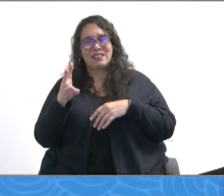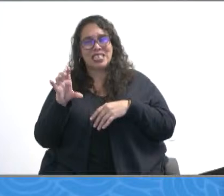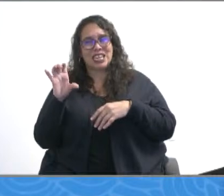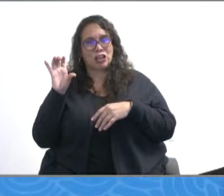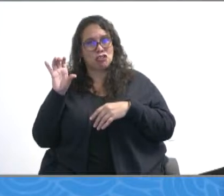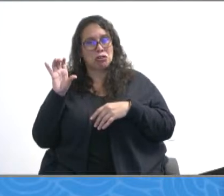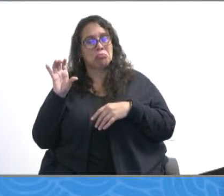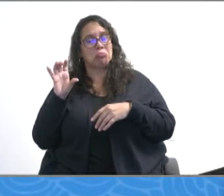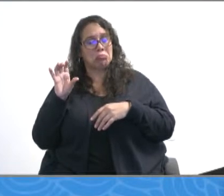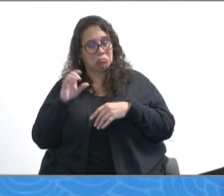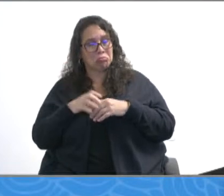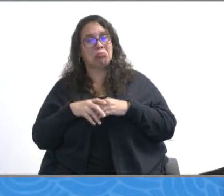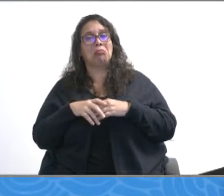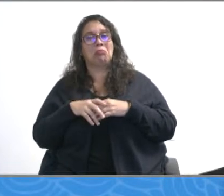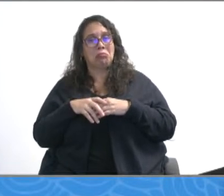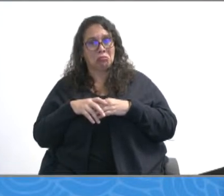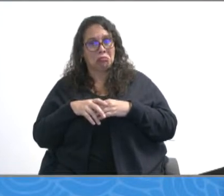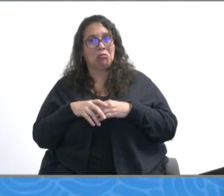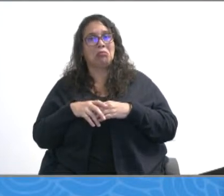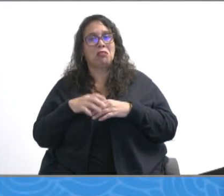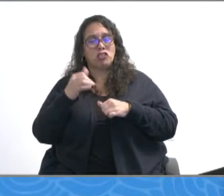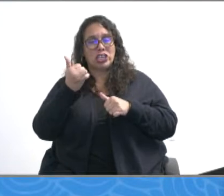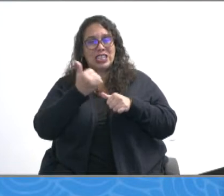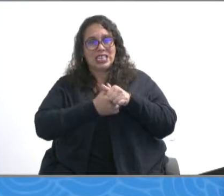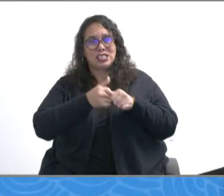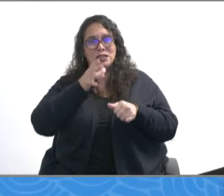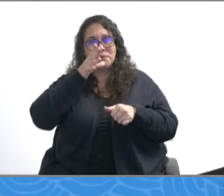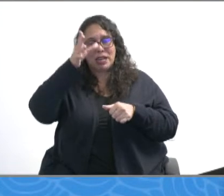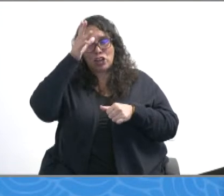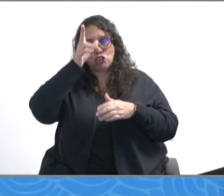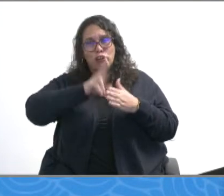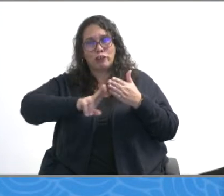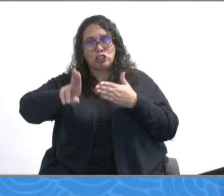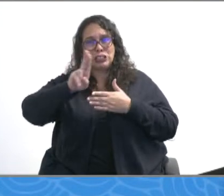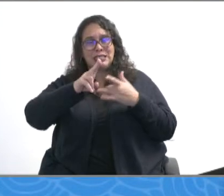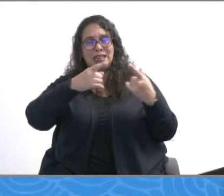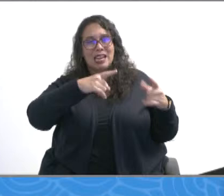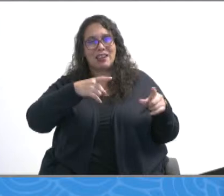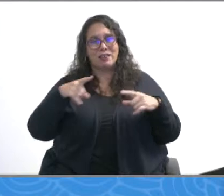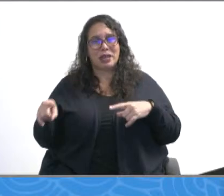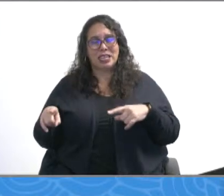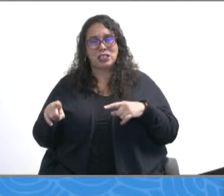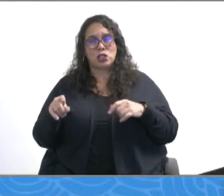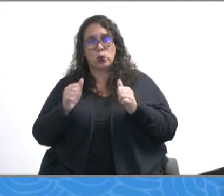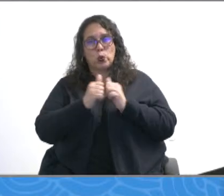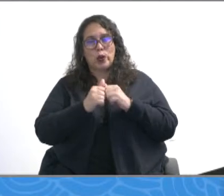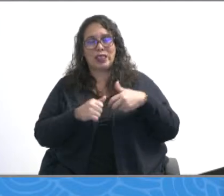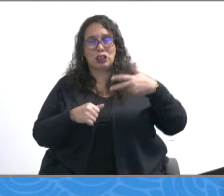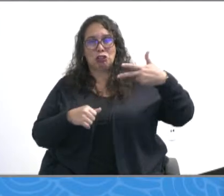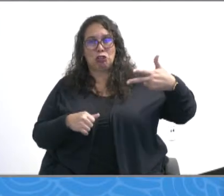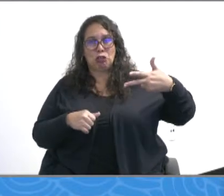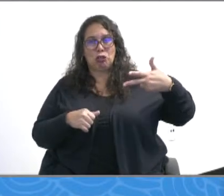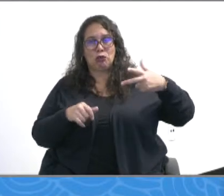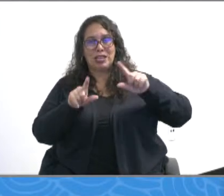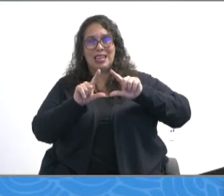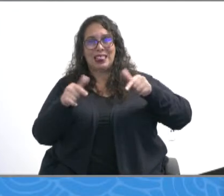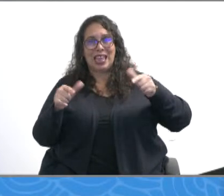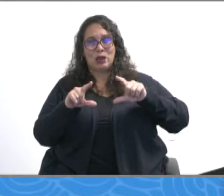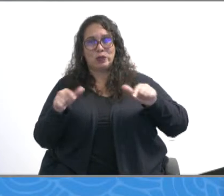for each of our Parent University events that's in the three languages of English, Spanish and Kami as well.